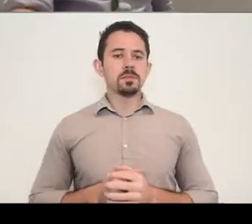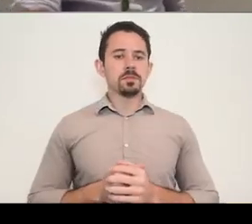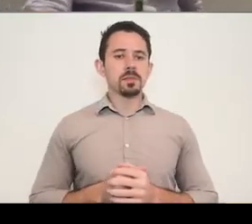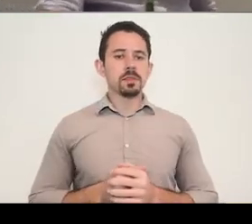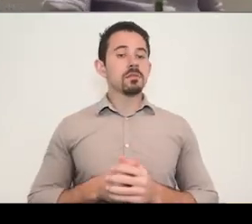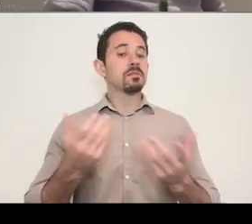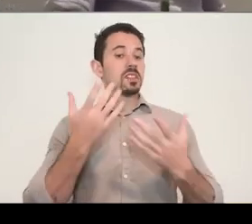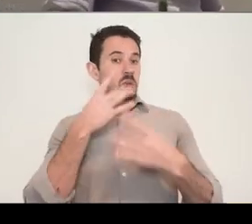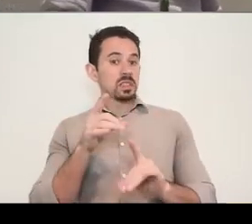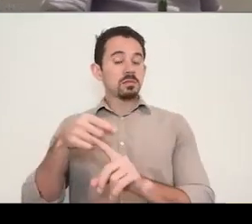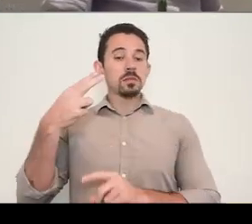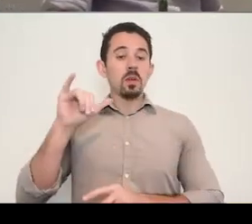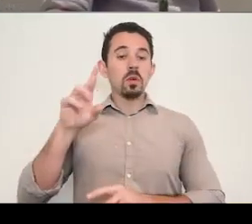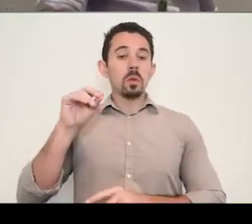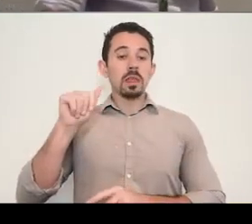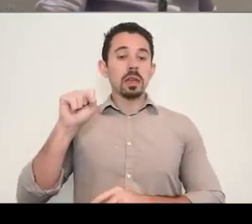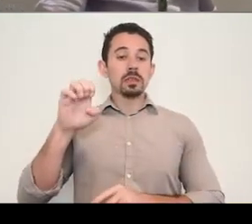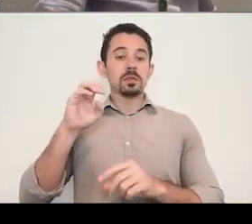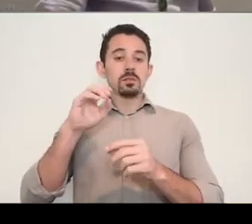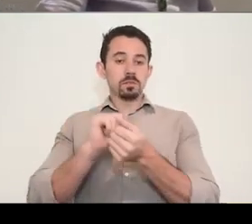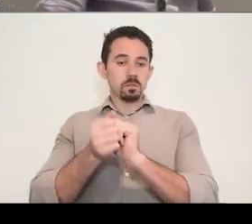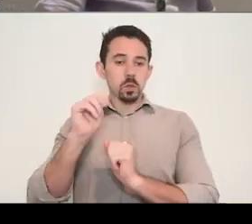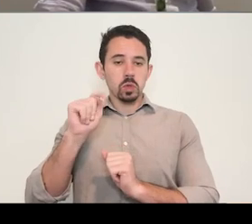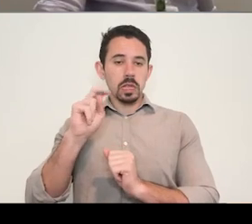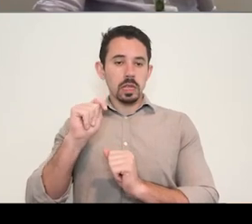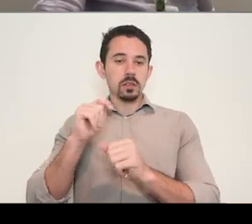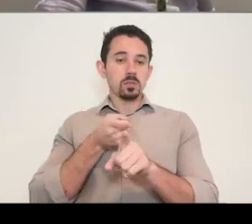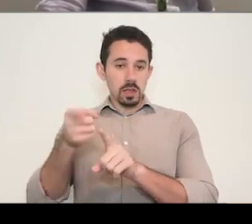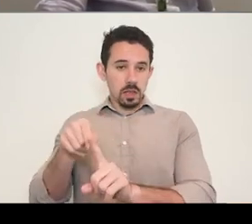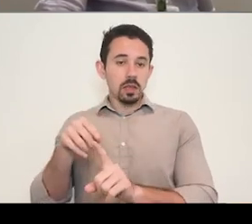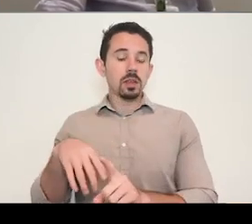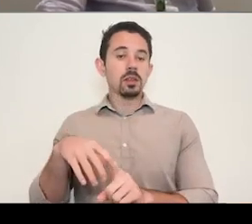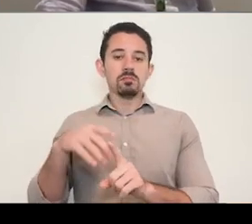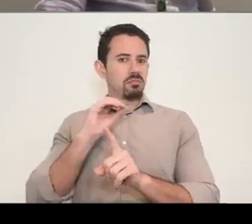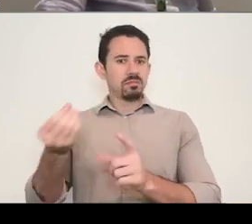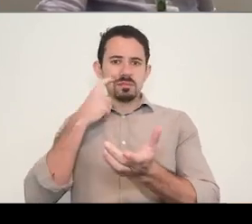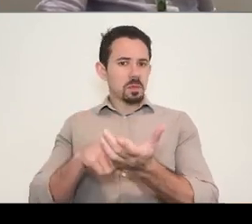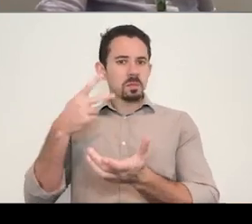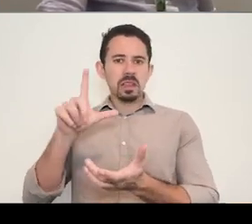a hydrolase mutant strain had no detectable Pel using WFL for either confocal microscopy